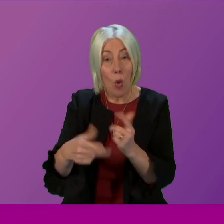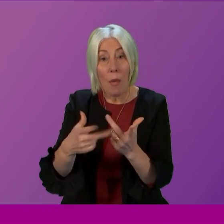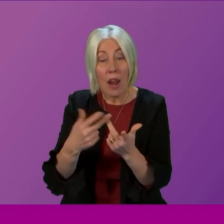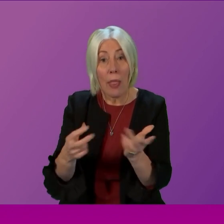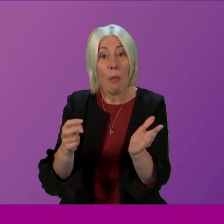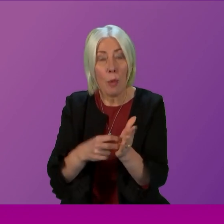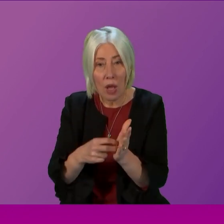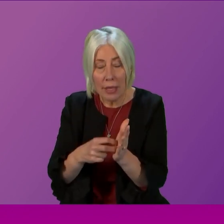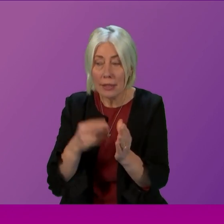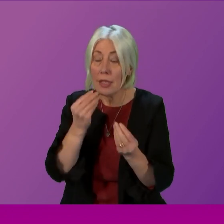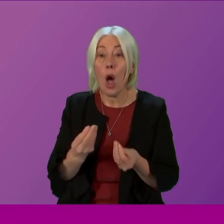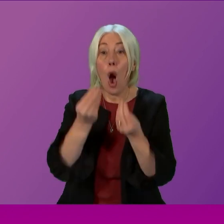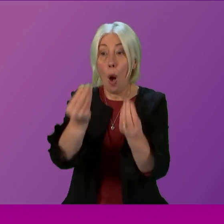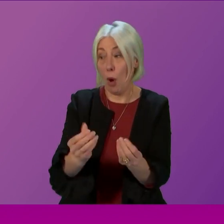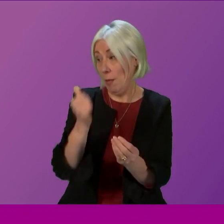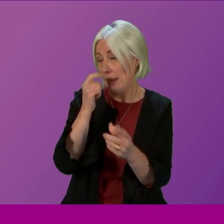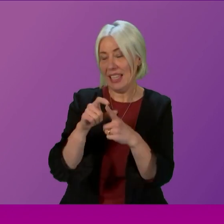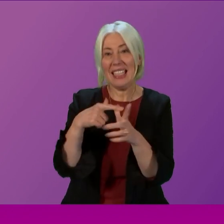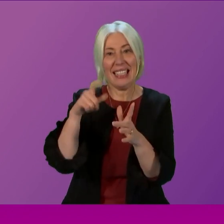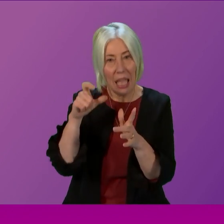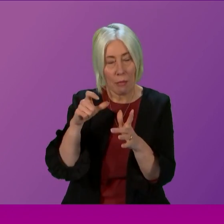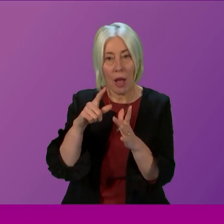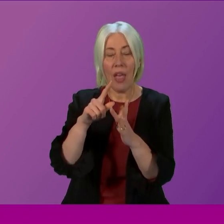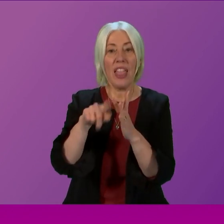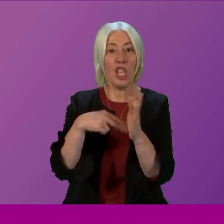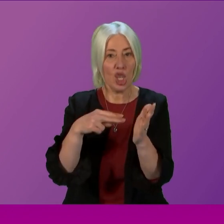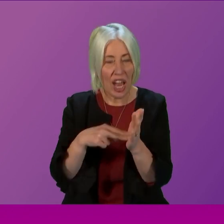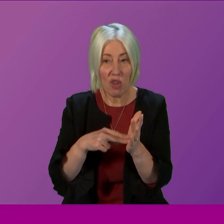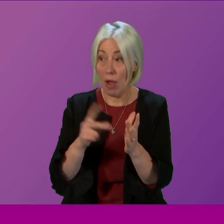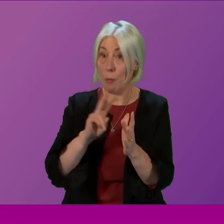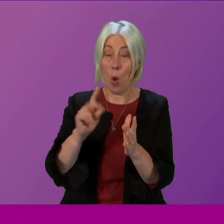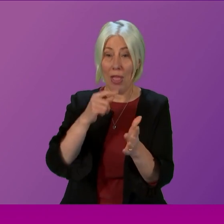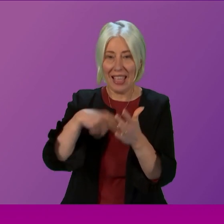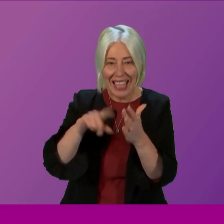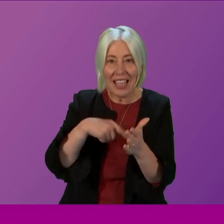offered to her in December and then January have both been cancelled. She is not alone,